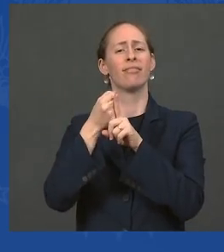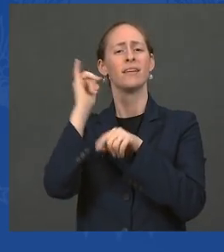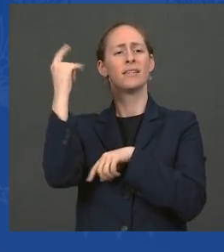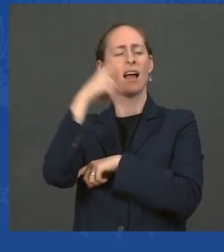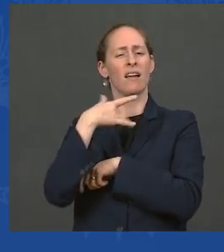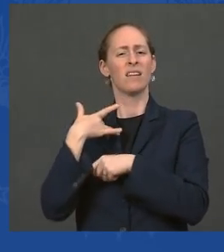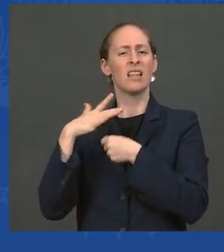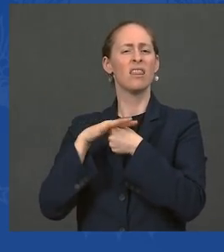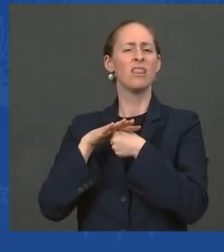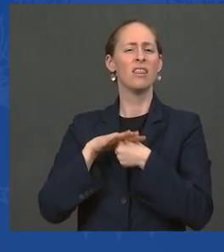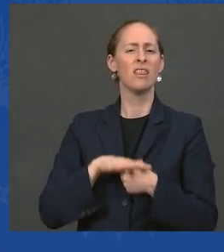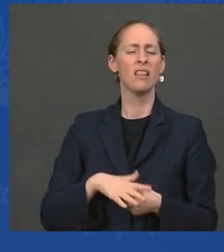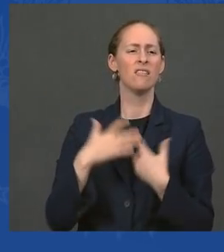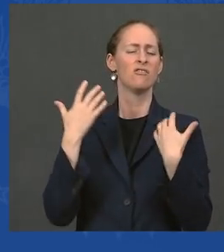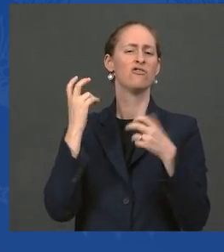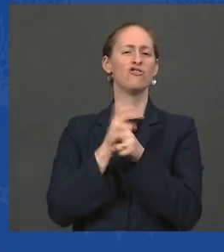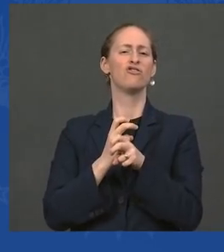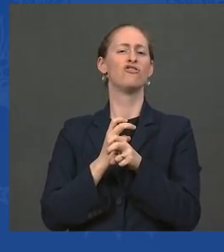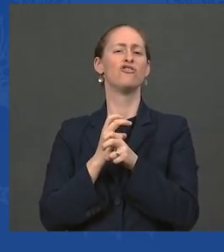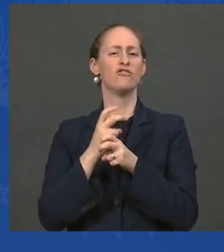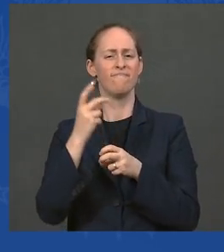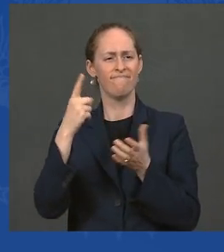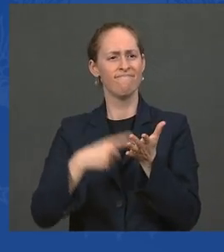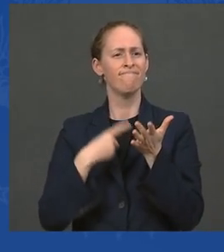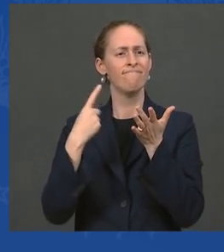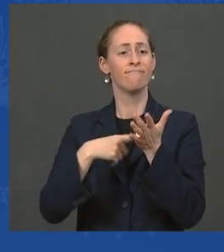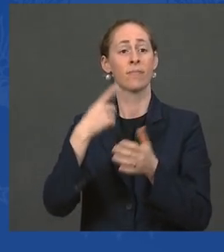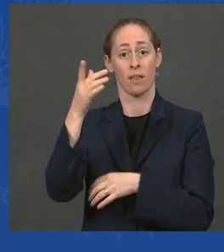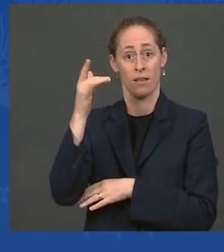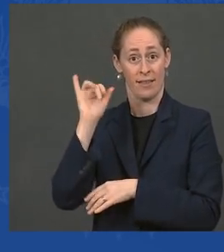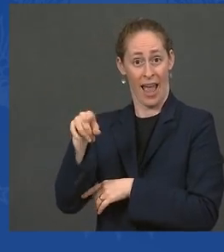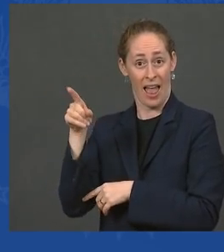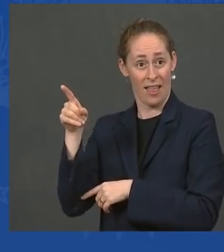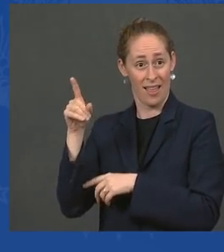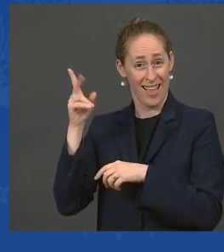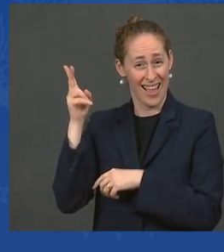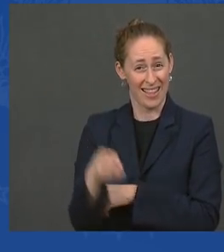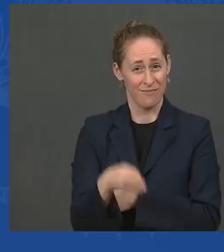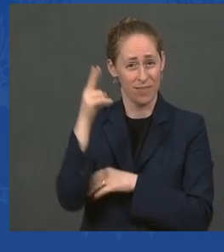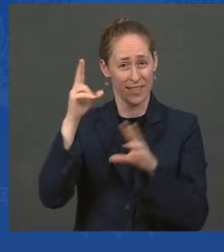The historic infrastructure investments in the bipartisan infrastructure deal